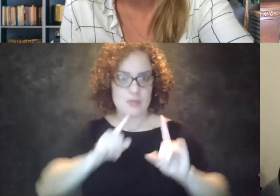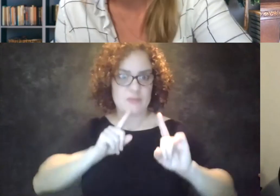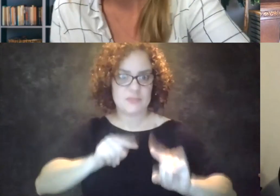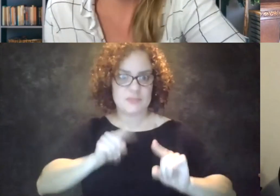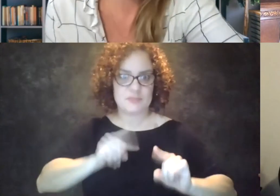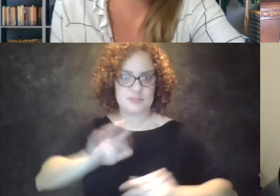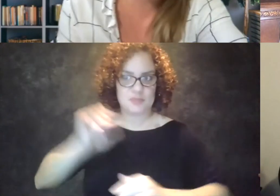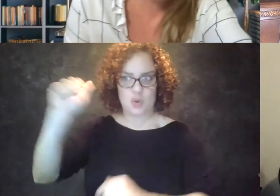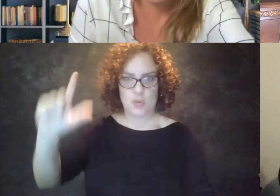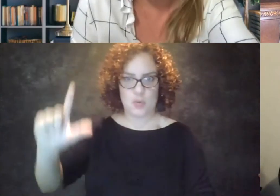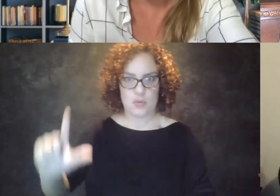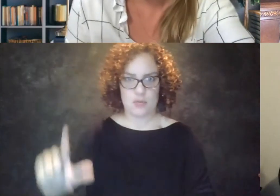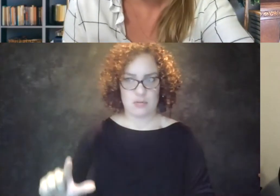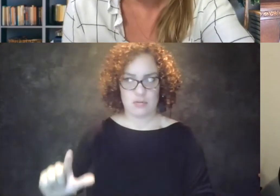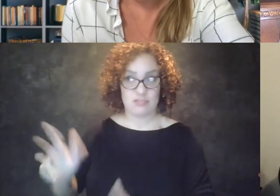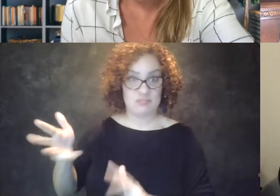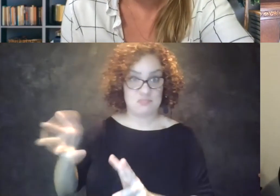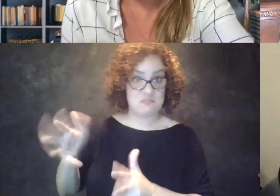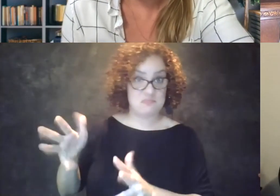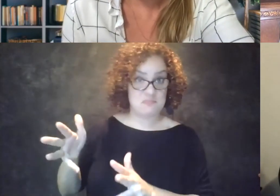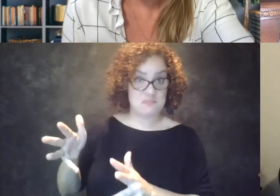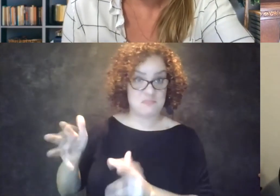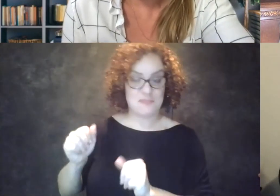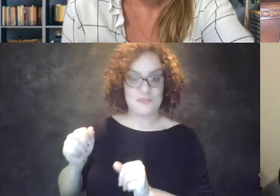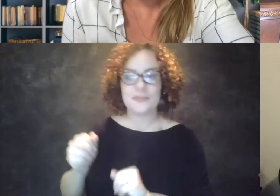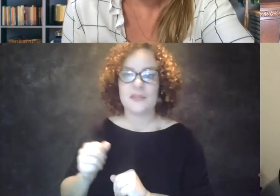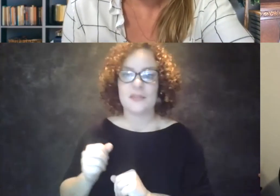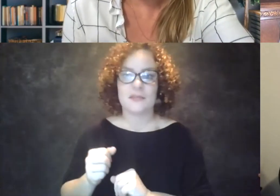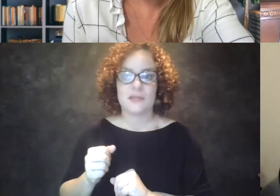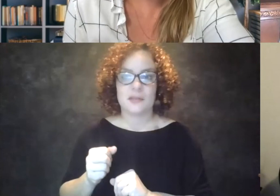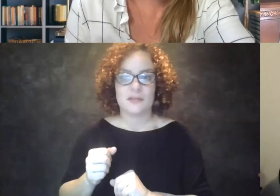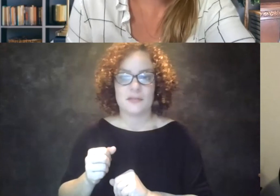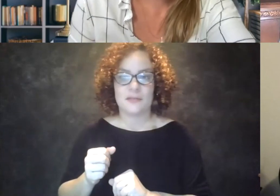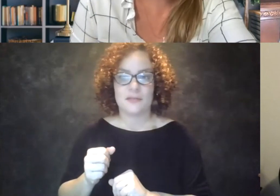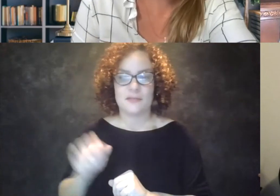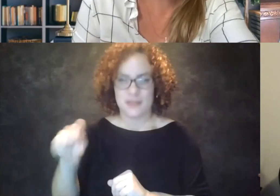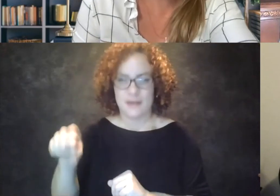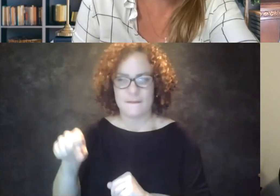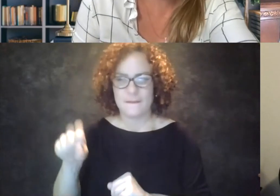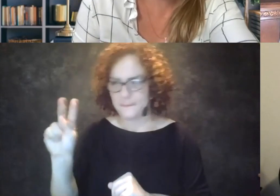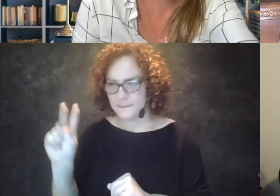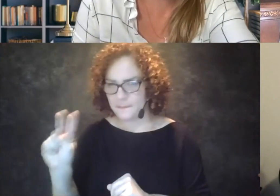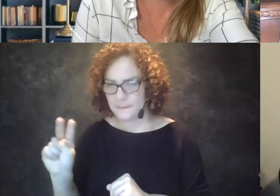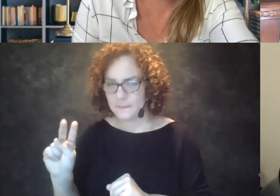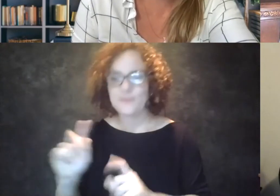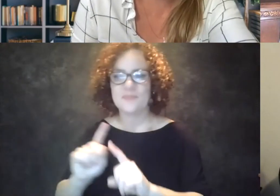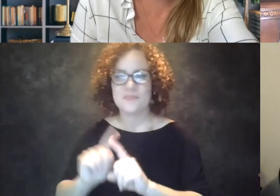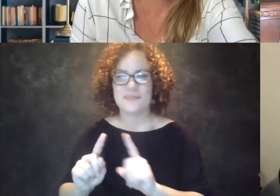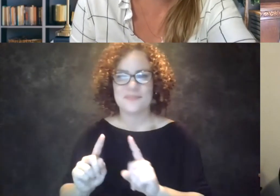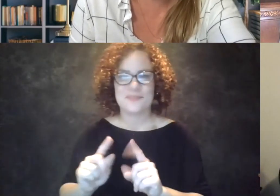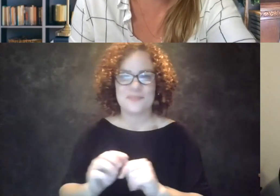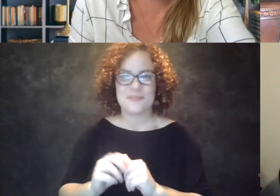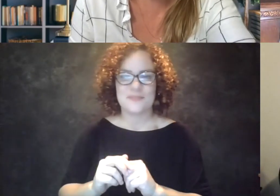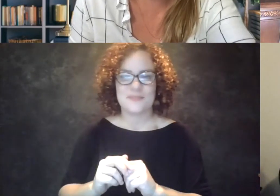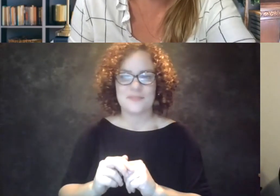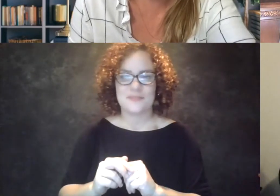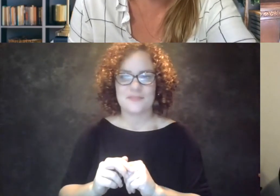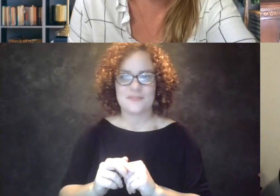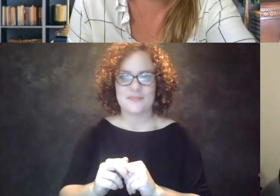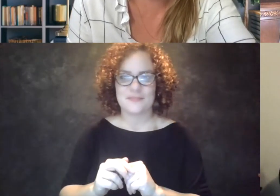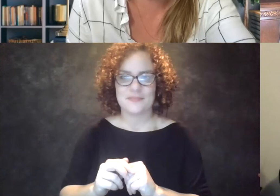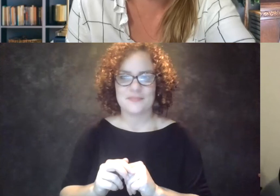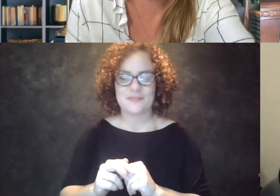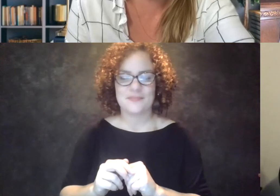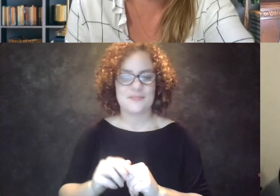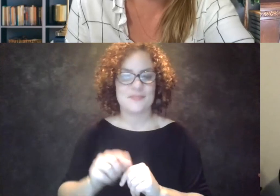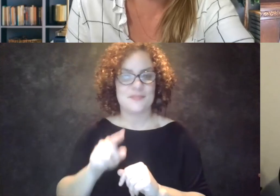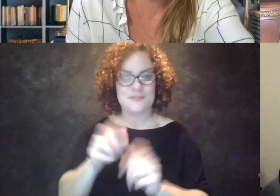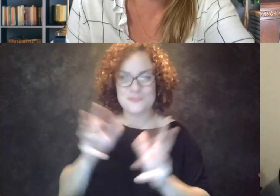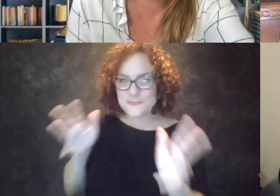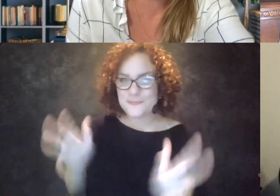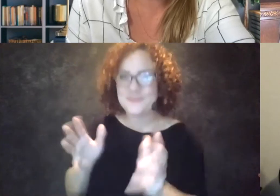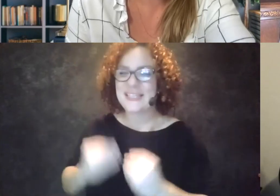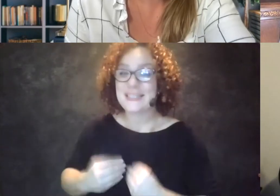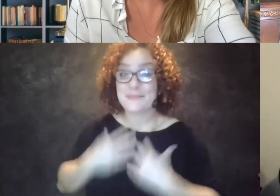Yeah but I do feel like that I think inspiring teachers and staff to really step it up that